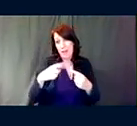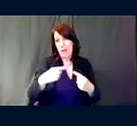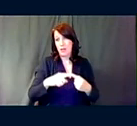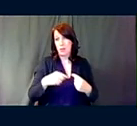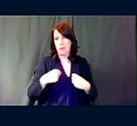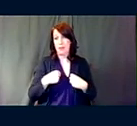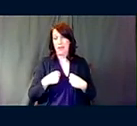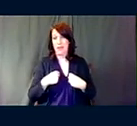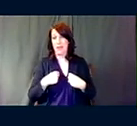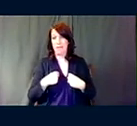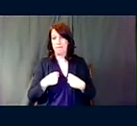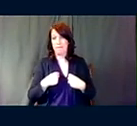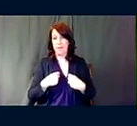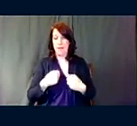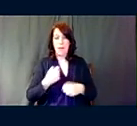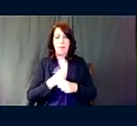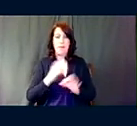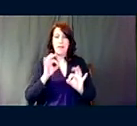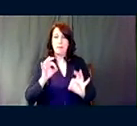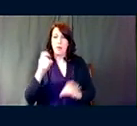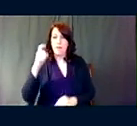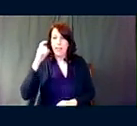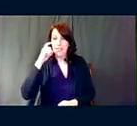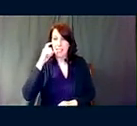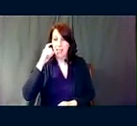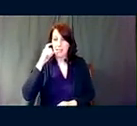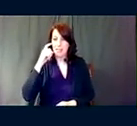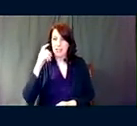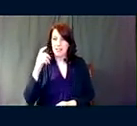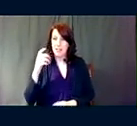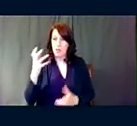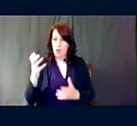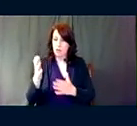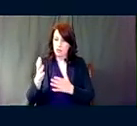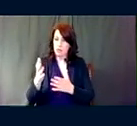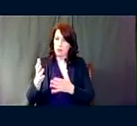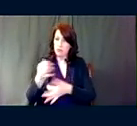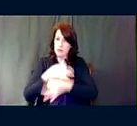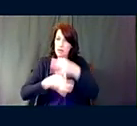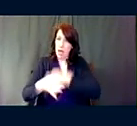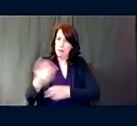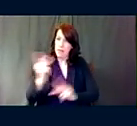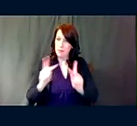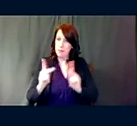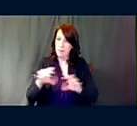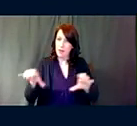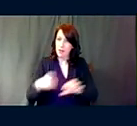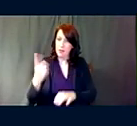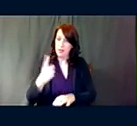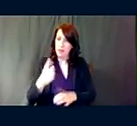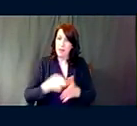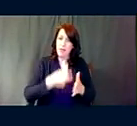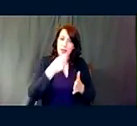IS NOW ECONOMIST VIEW, TO ME IT'S NOT -- IT MAKES PERFECT SENSE THAT YOU DON'T WANT TO COMPENSATE PEOPLE FOR DOING